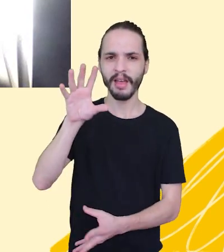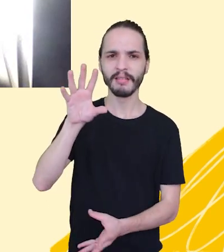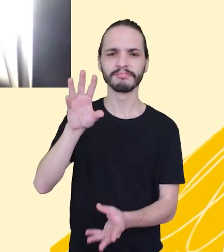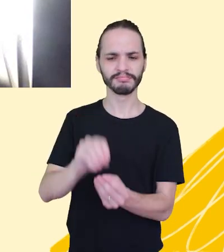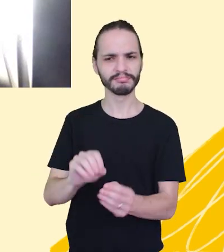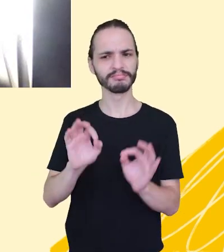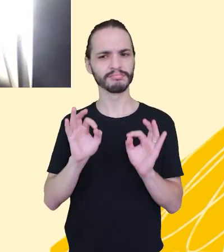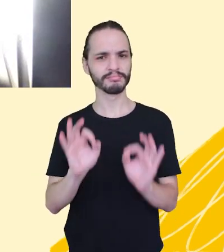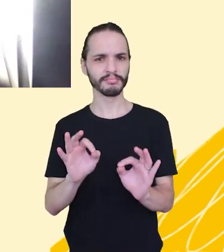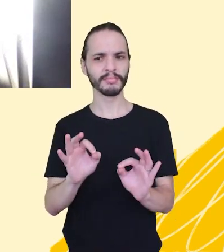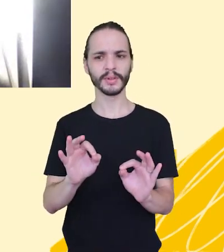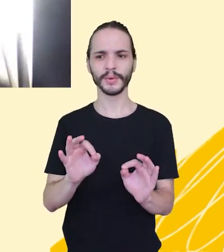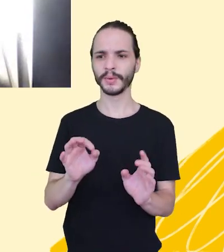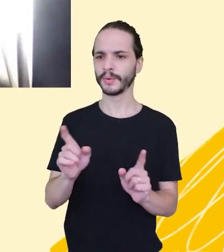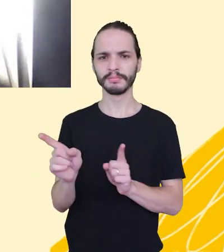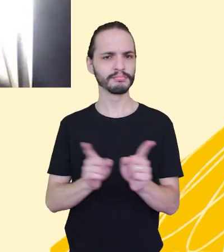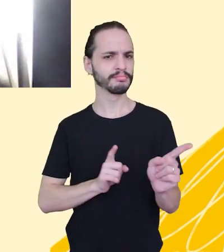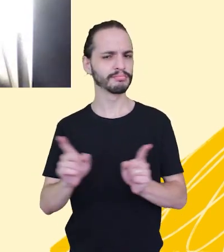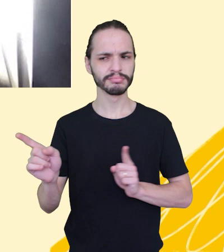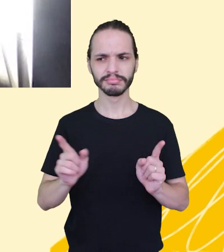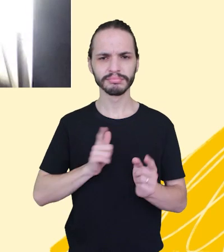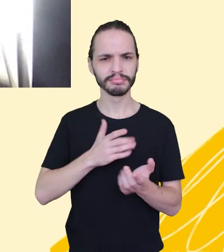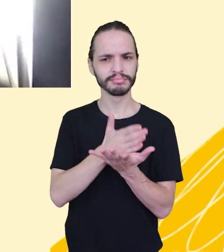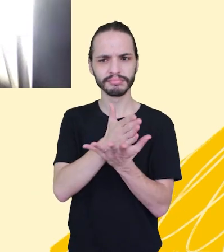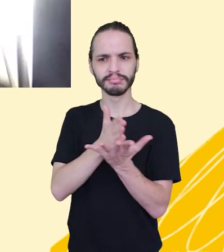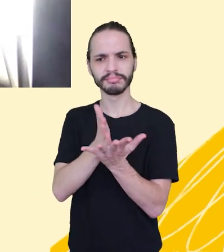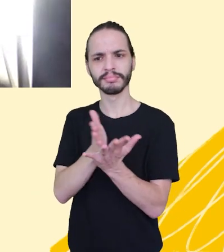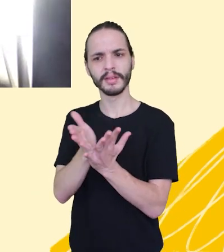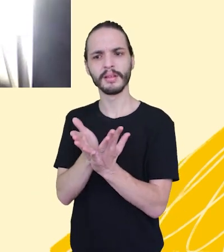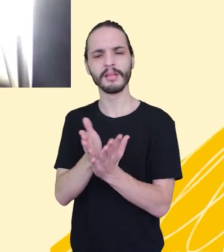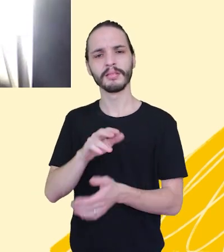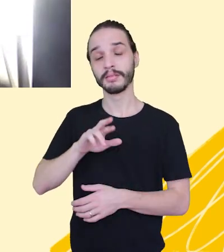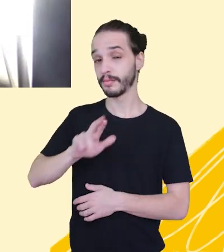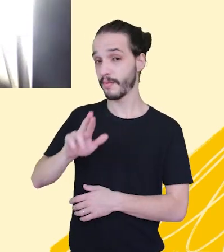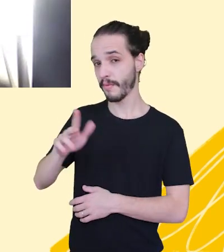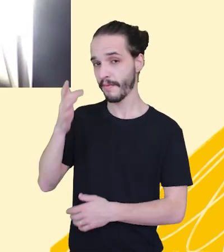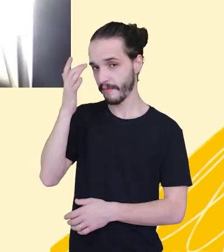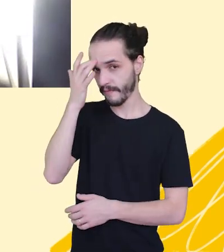it's not so simple to understand what it means to take yourself serious.